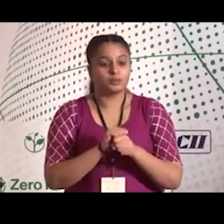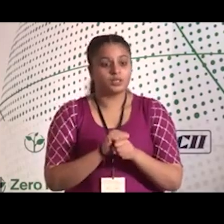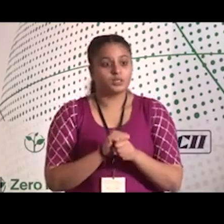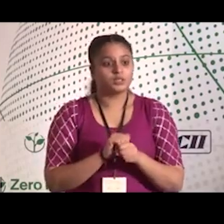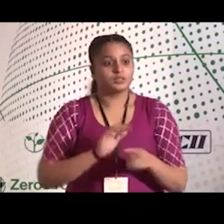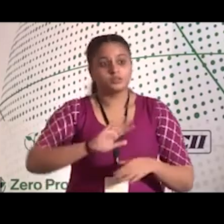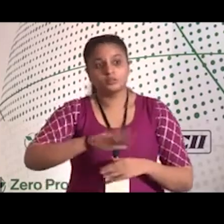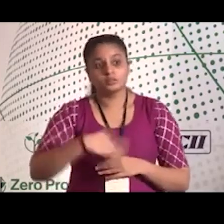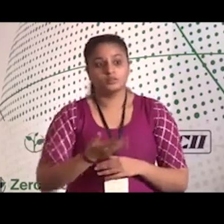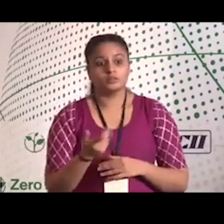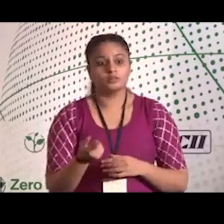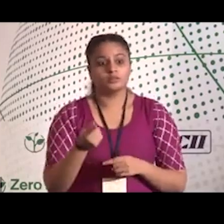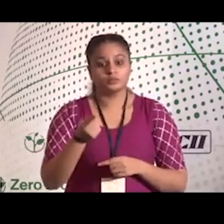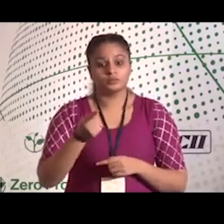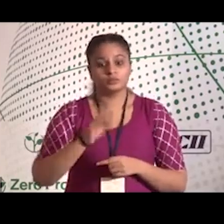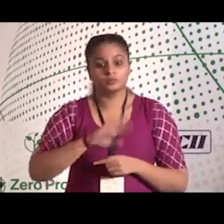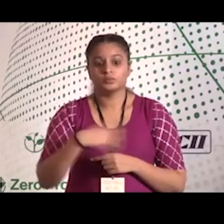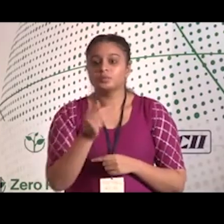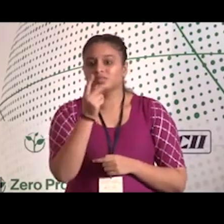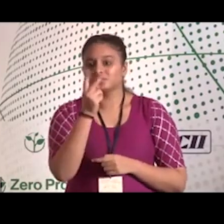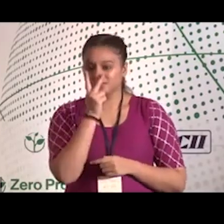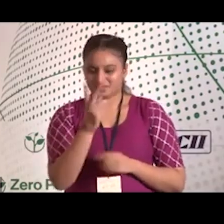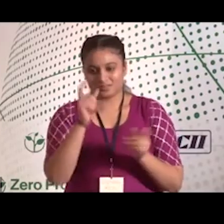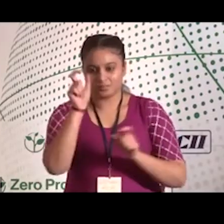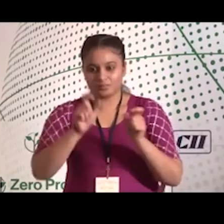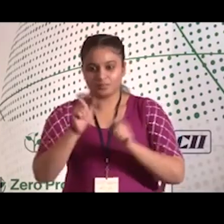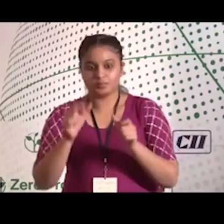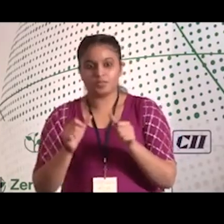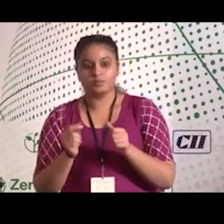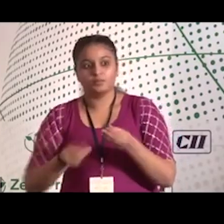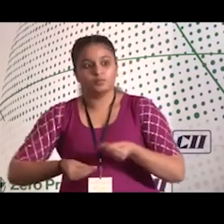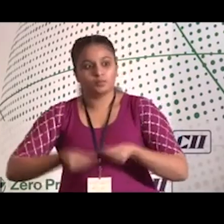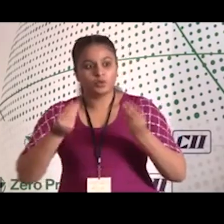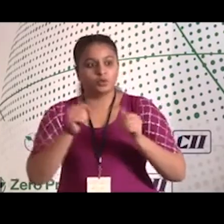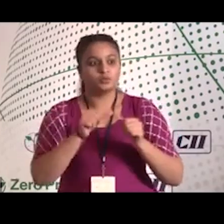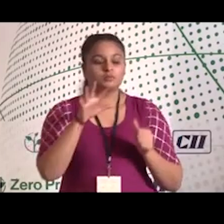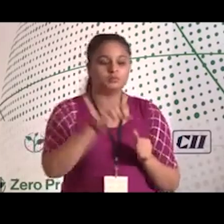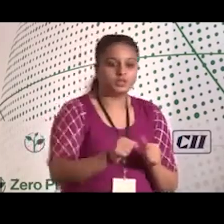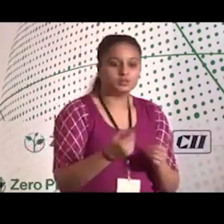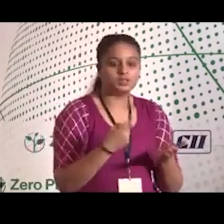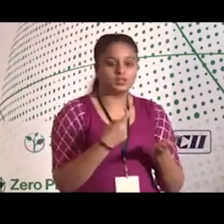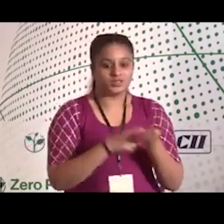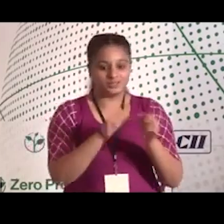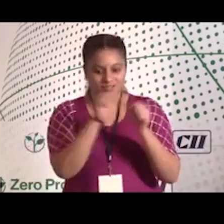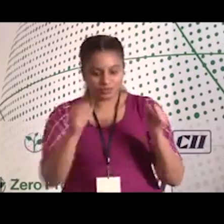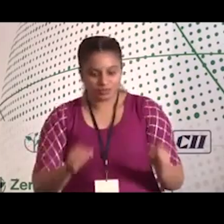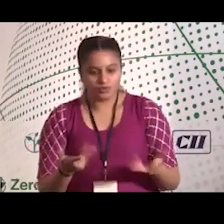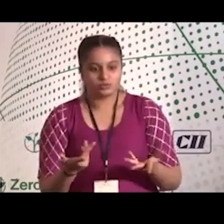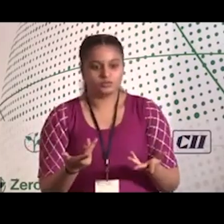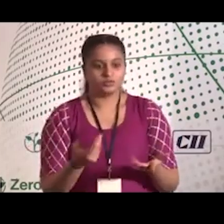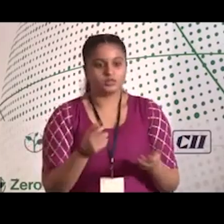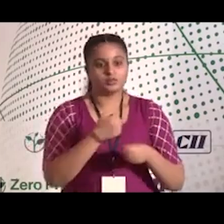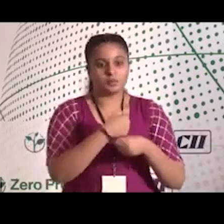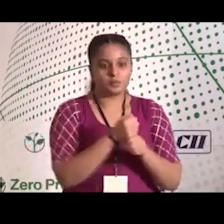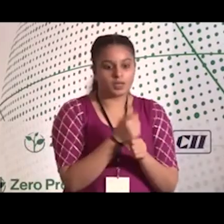I think we can also see a lot more people accessing the kind of resources that are definitely meant for women.